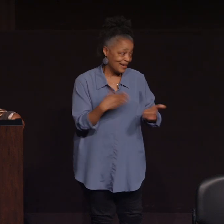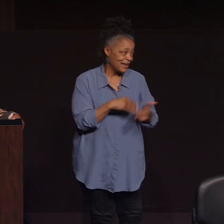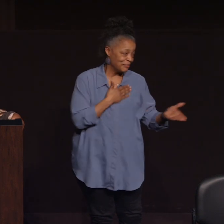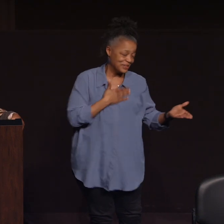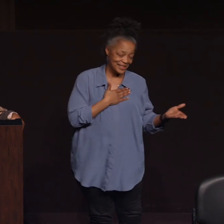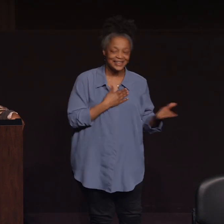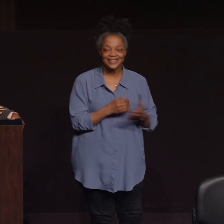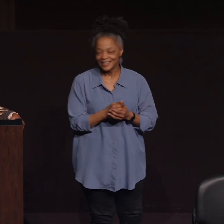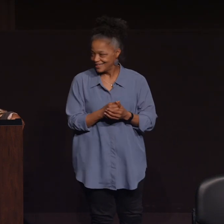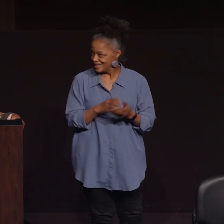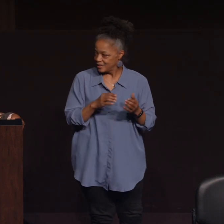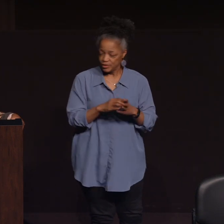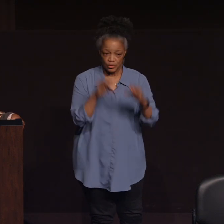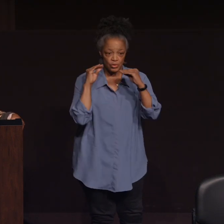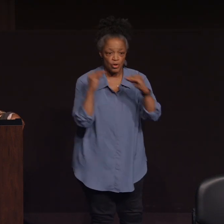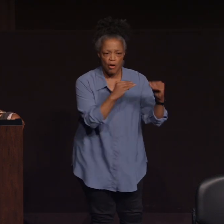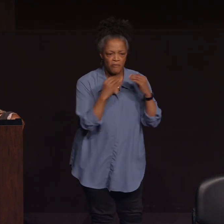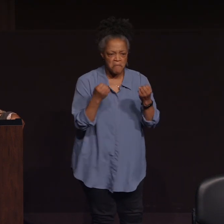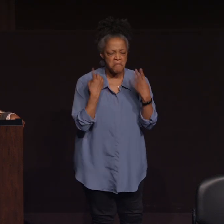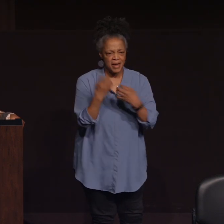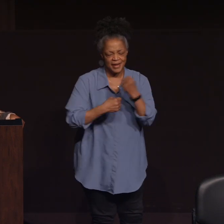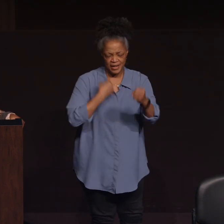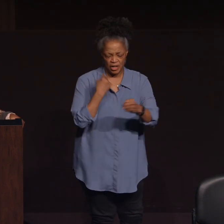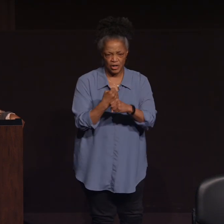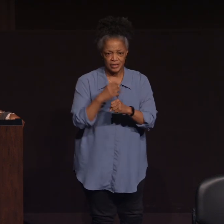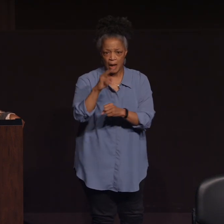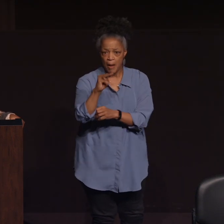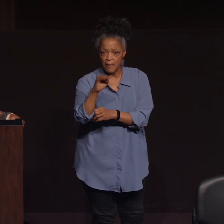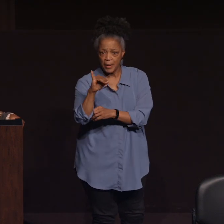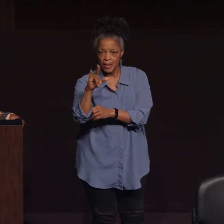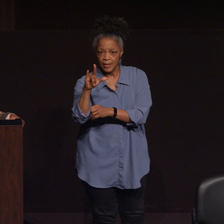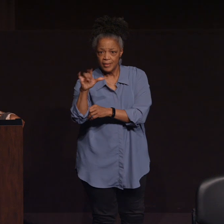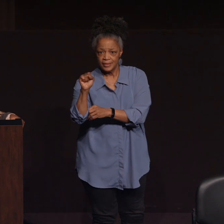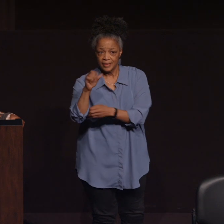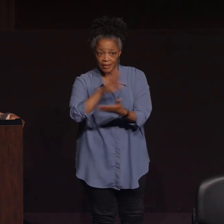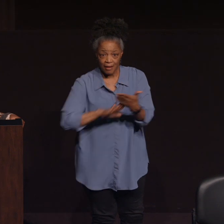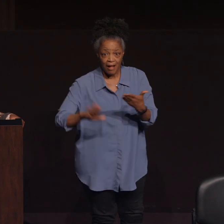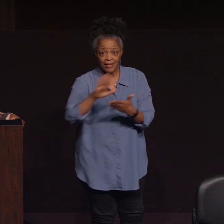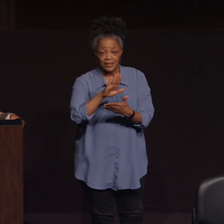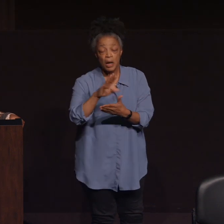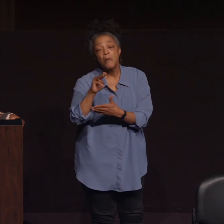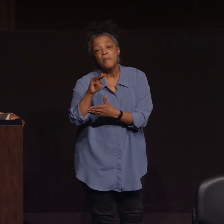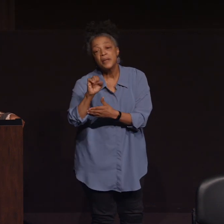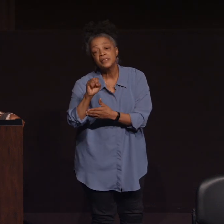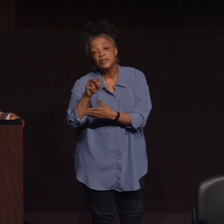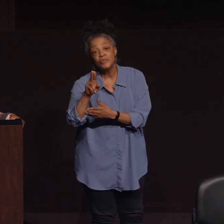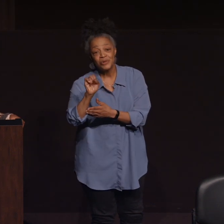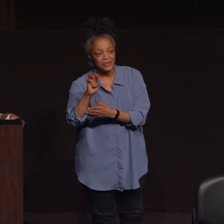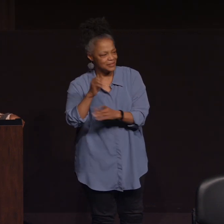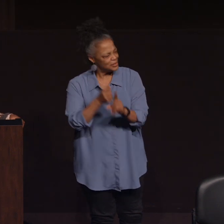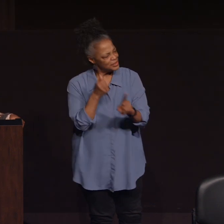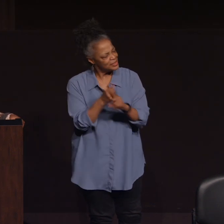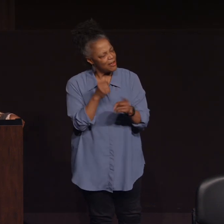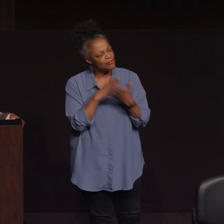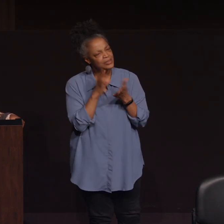And she also taught for many years at Mills College. Ms. Muse saw herself as an ambassador between the